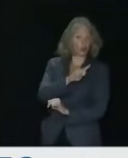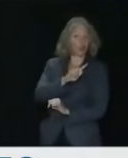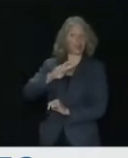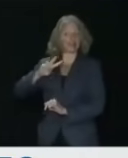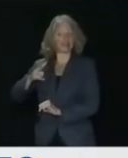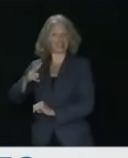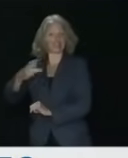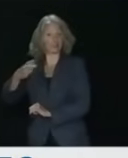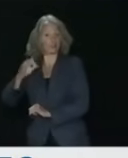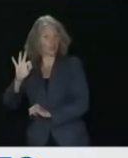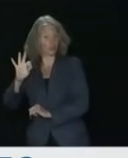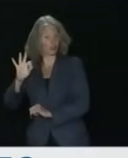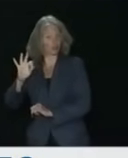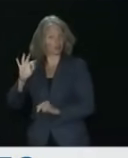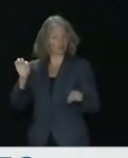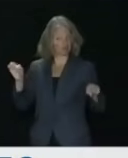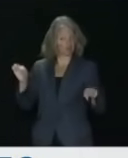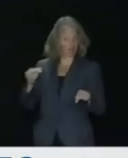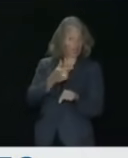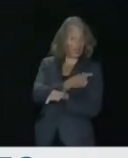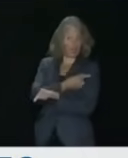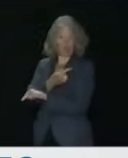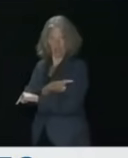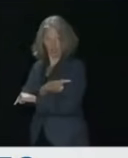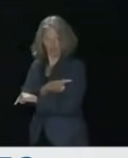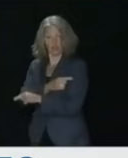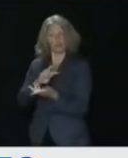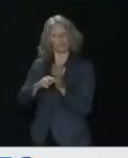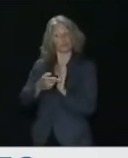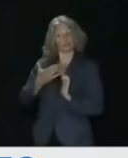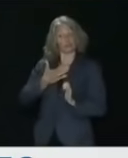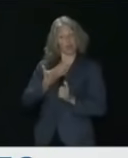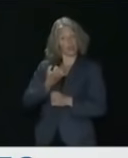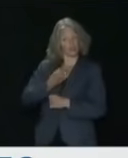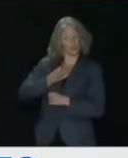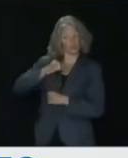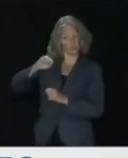PERSON GOT ASTRAZENECA, FOLLOWED